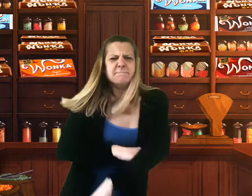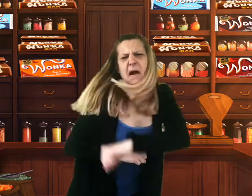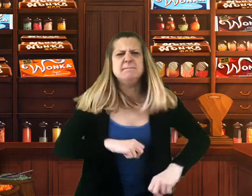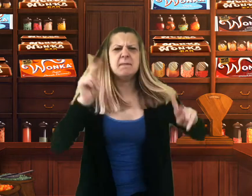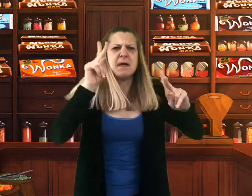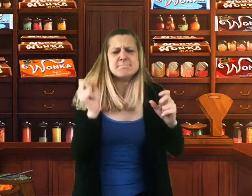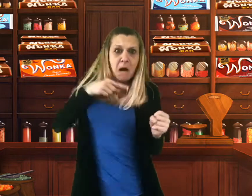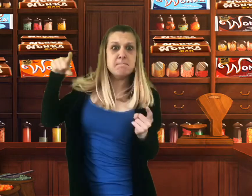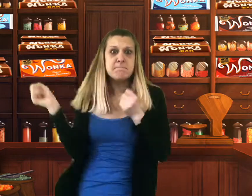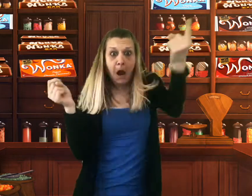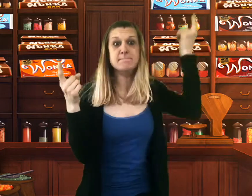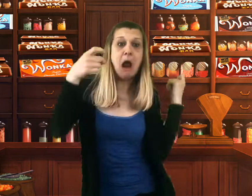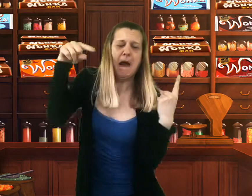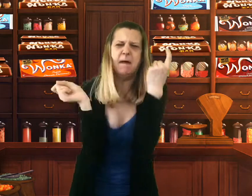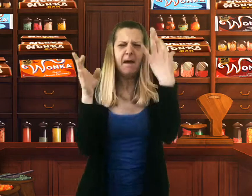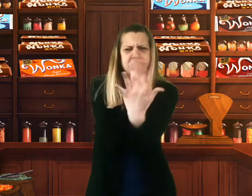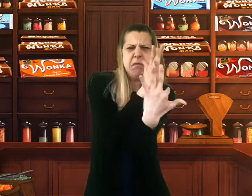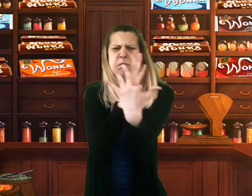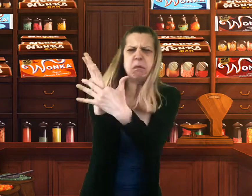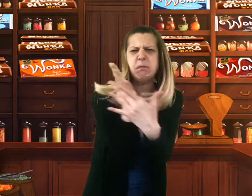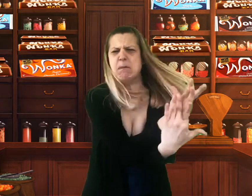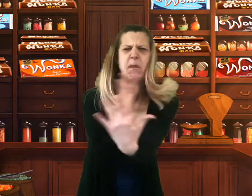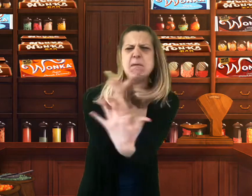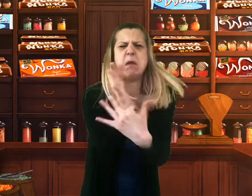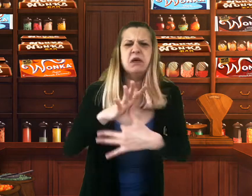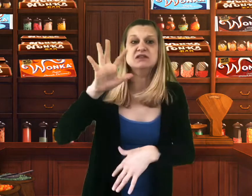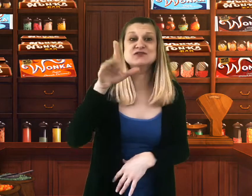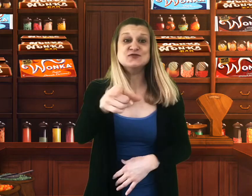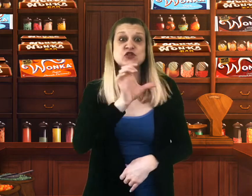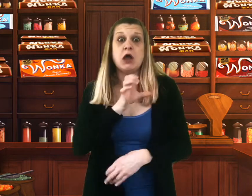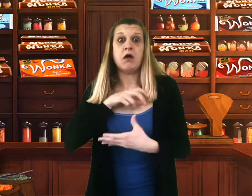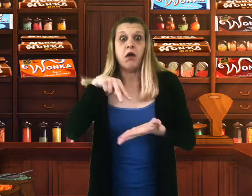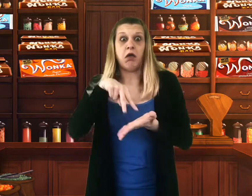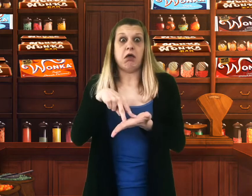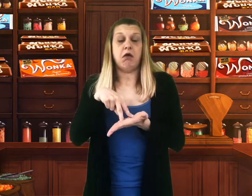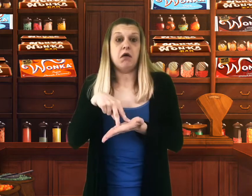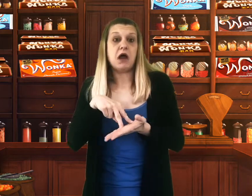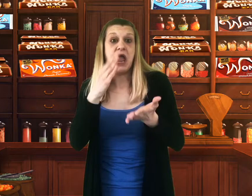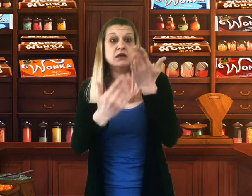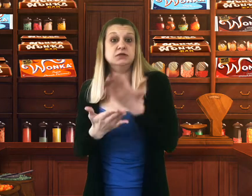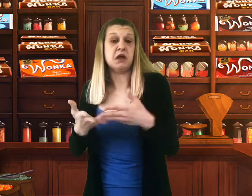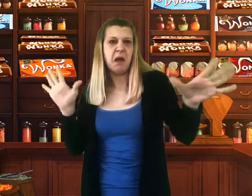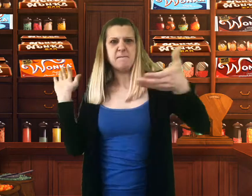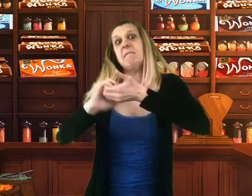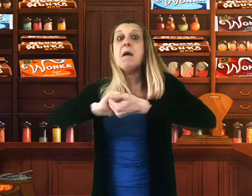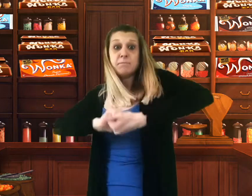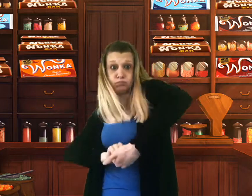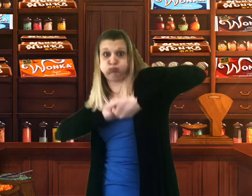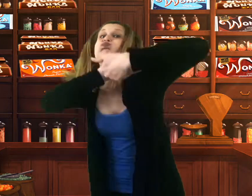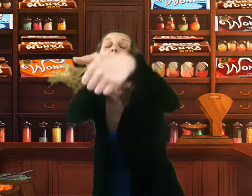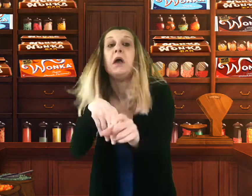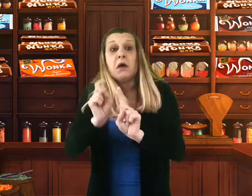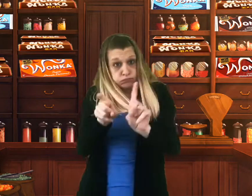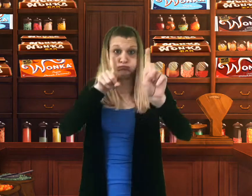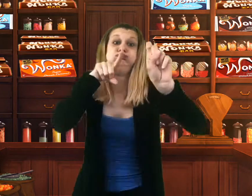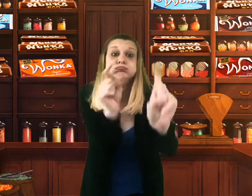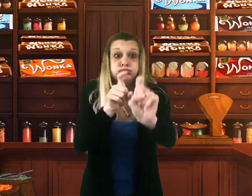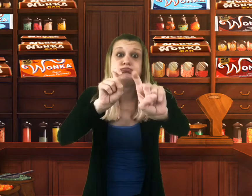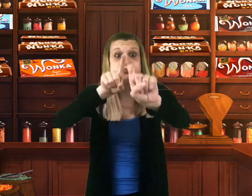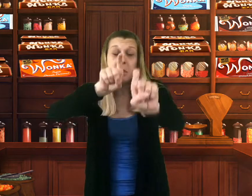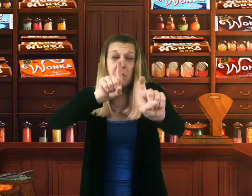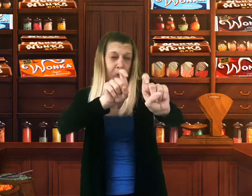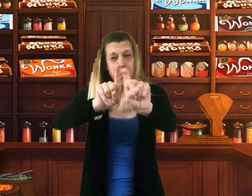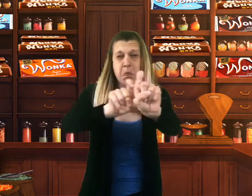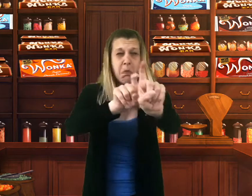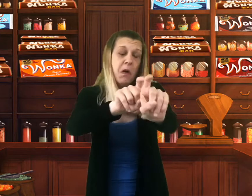pushing his way through the crowd and taking Charlie firmly by the hand.